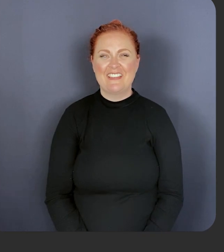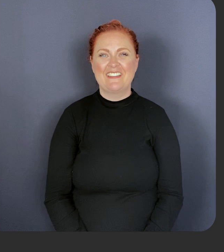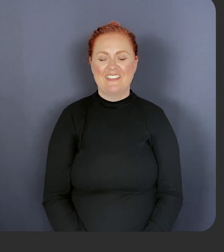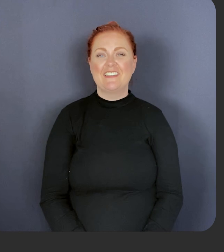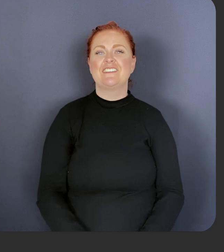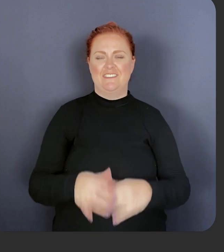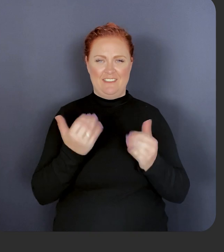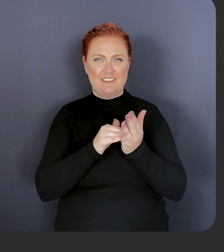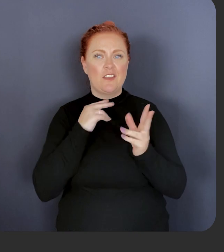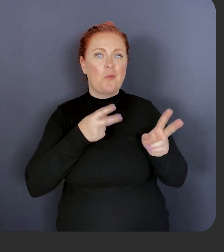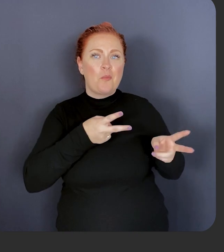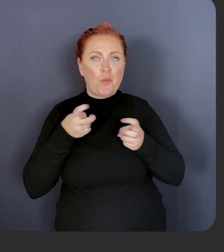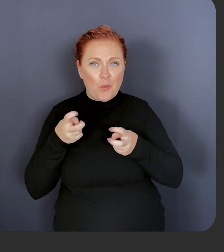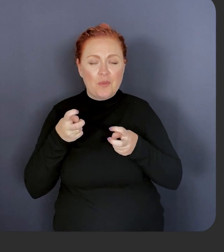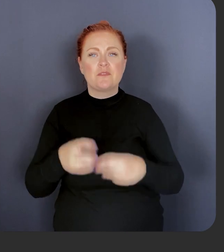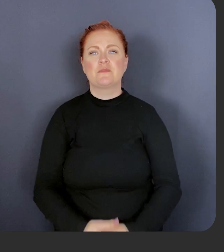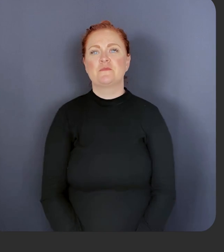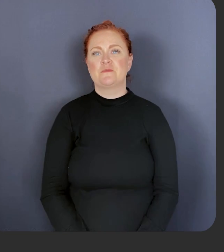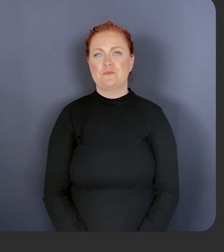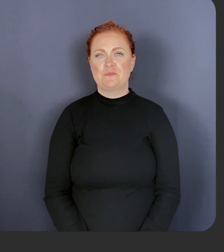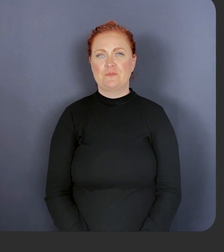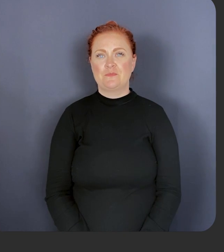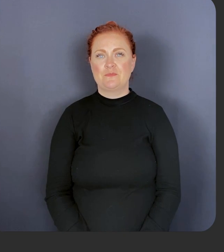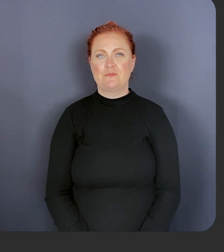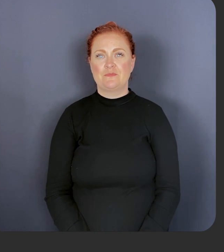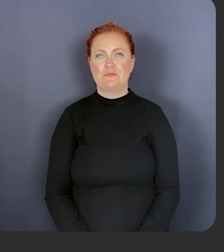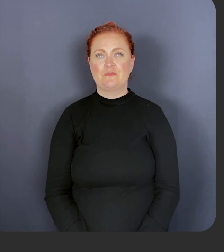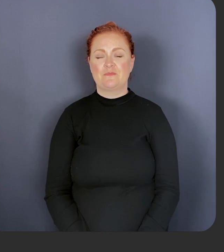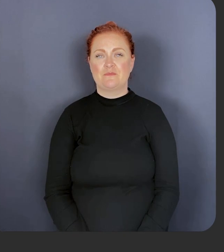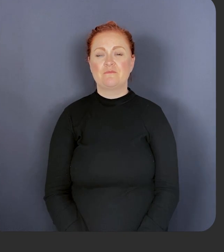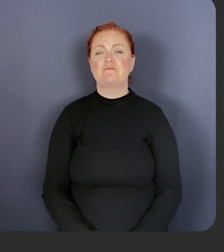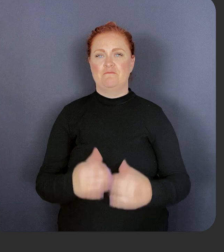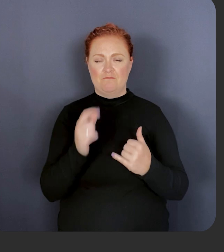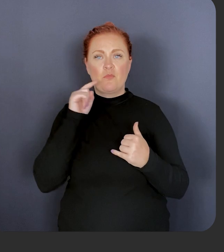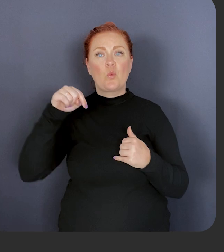And so we're going to import that. And then we're going to go down a little bit.